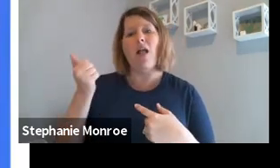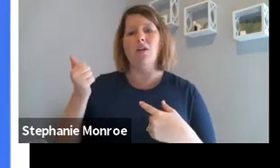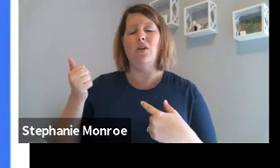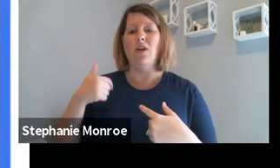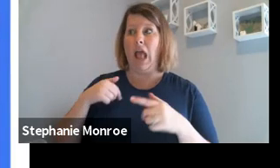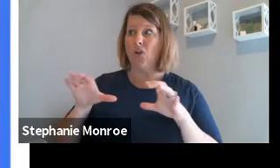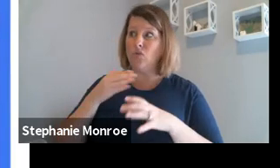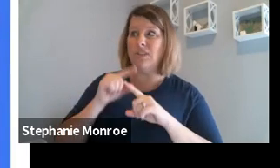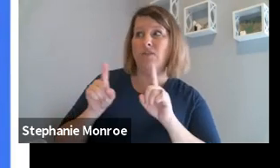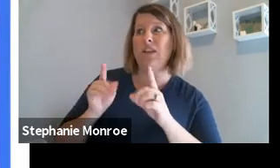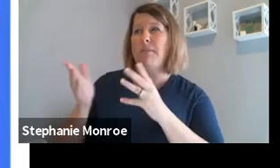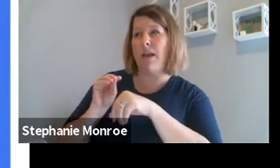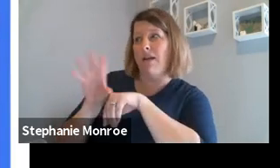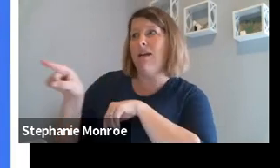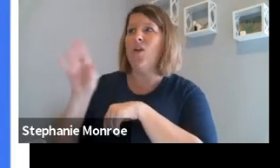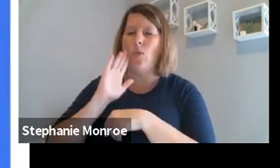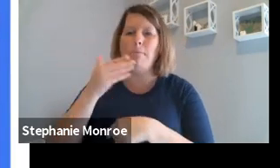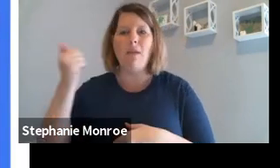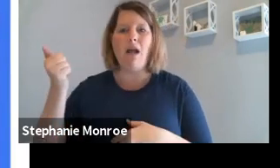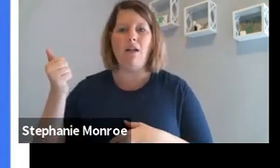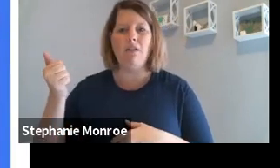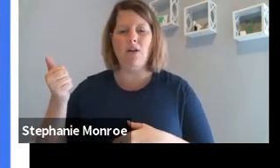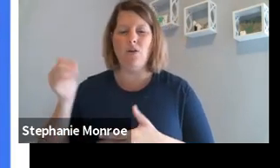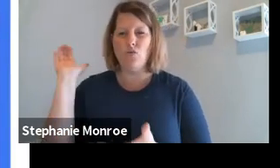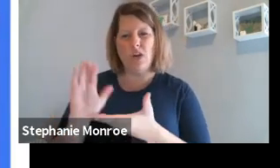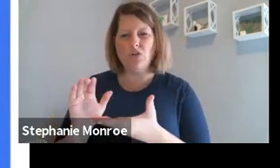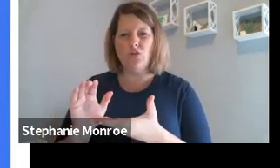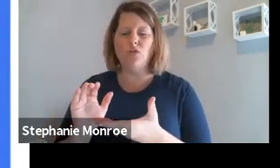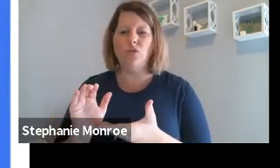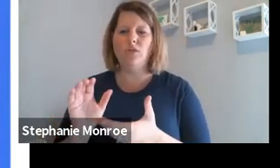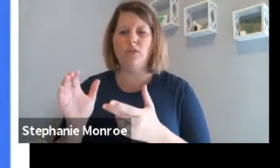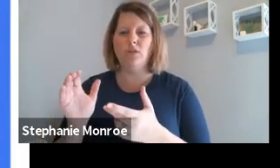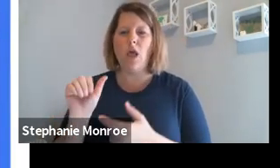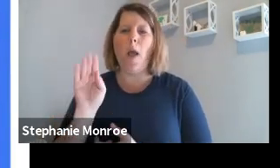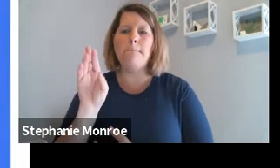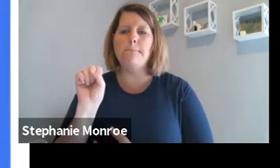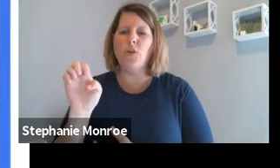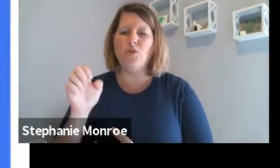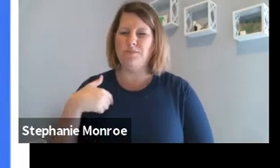that might indeed reduce or eliminate the abuse, when we know very well that that's not the case.